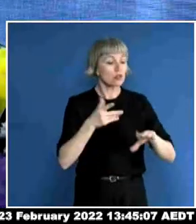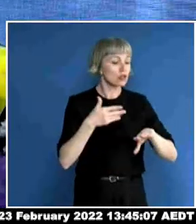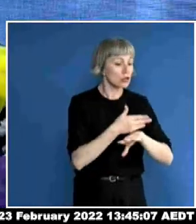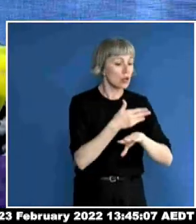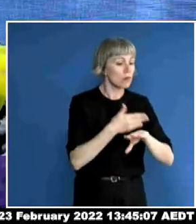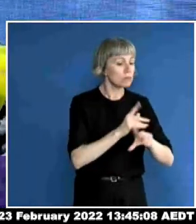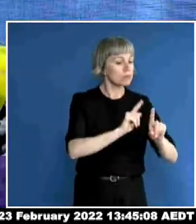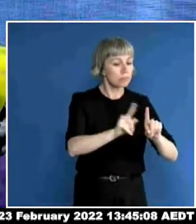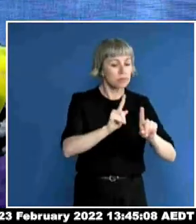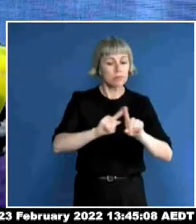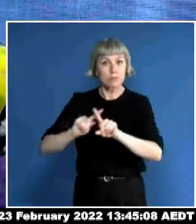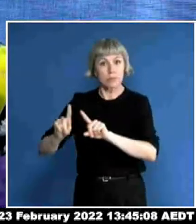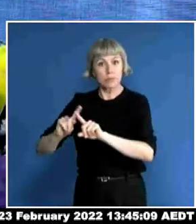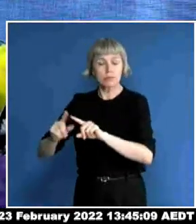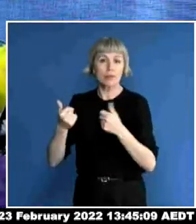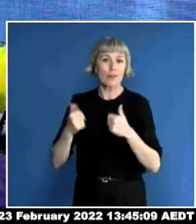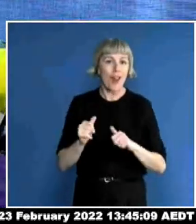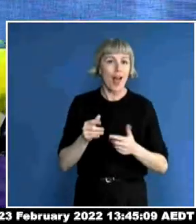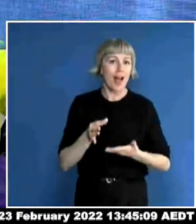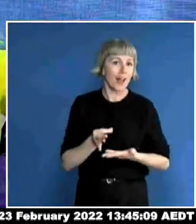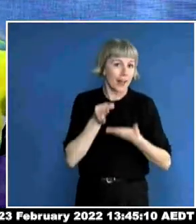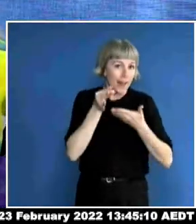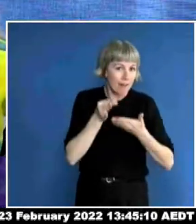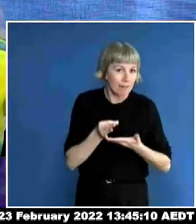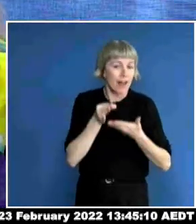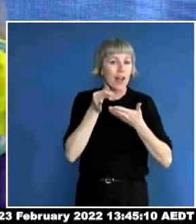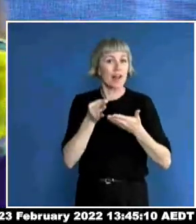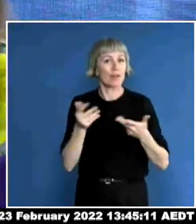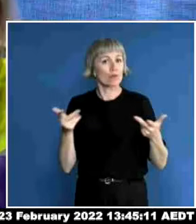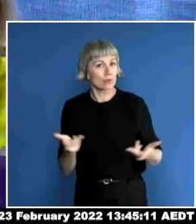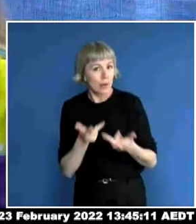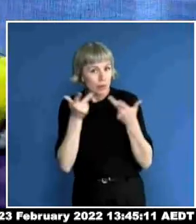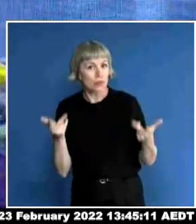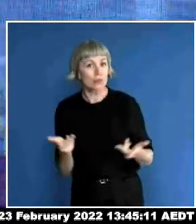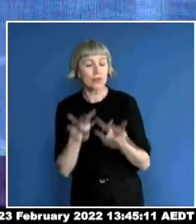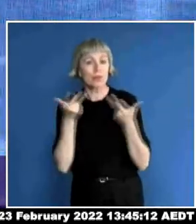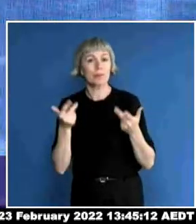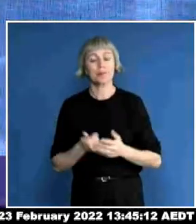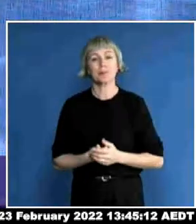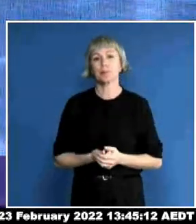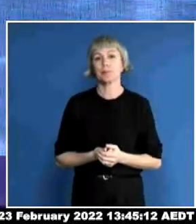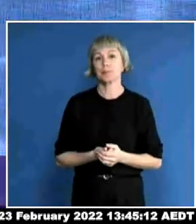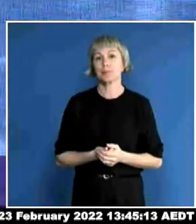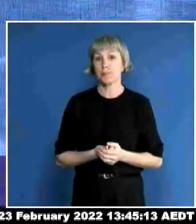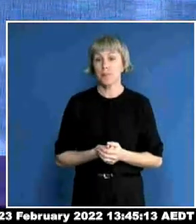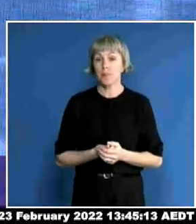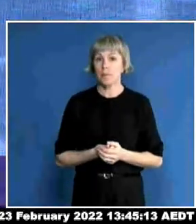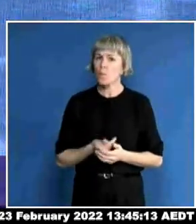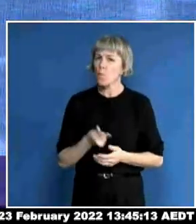restaurants, and despite wanting a permanent job, you have mostly had casual work.